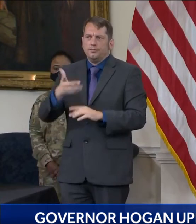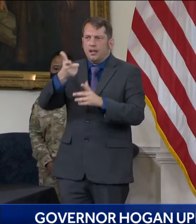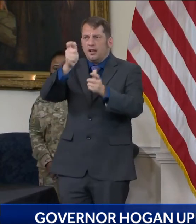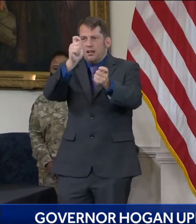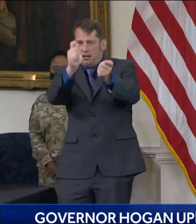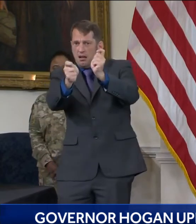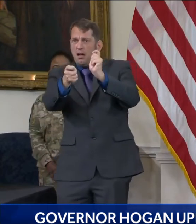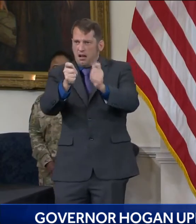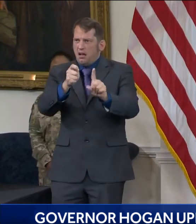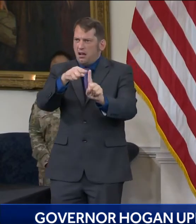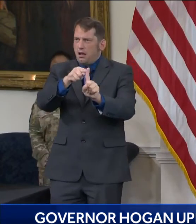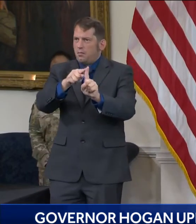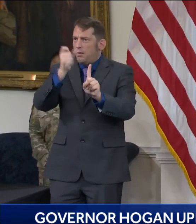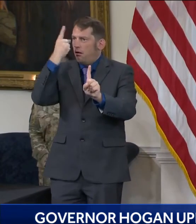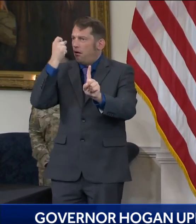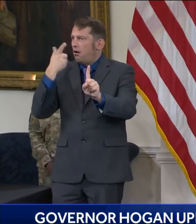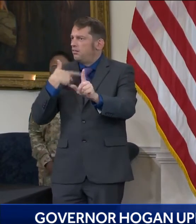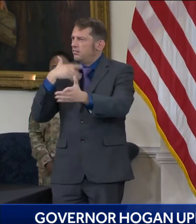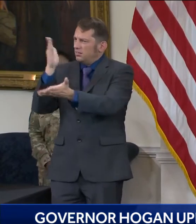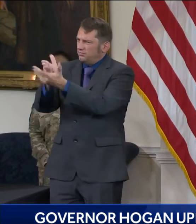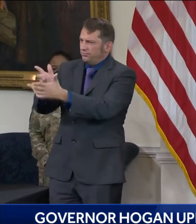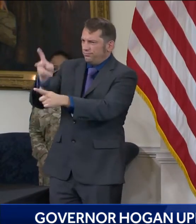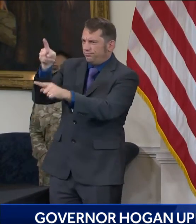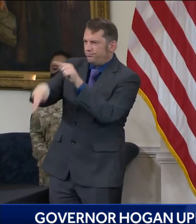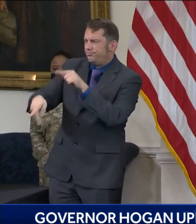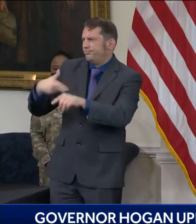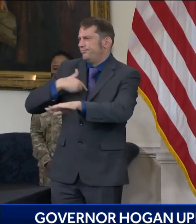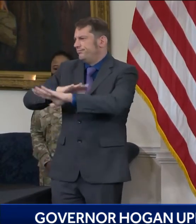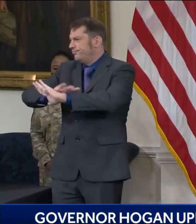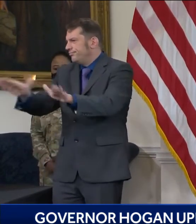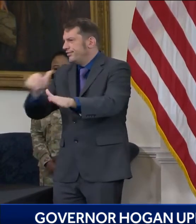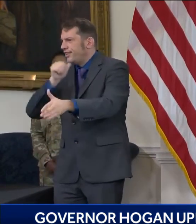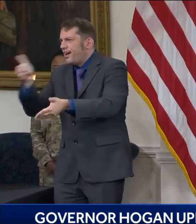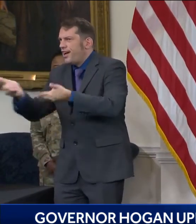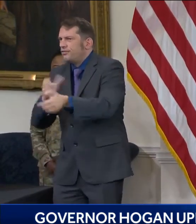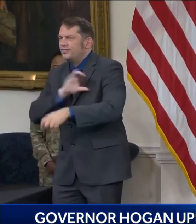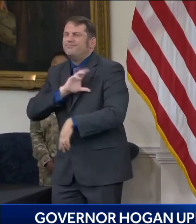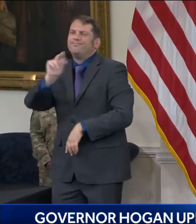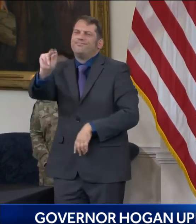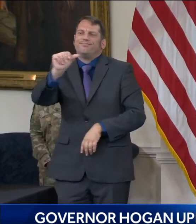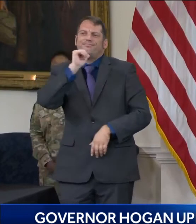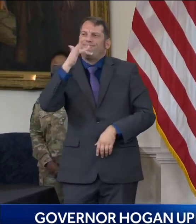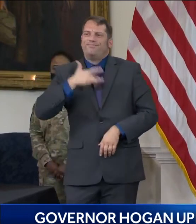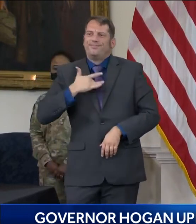MORE MONEY IN THE PLEASE, LET’S NOT HIRE MORE POLICE I THINK THAT IS A MISTAKE.